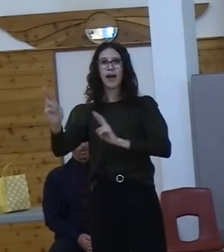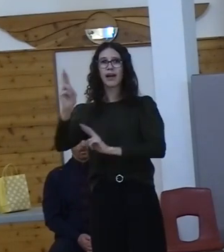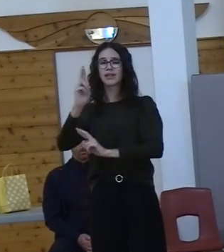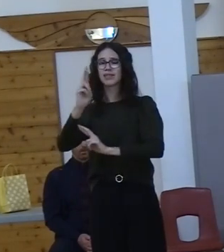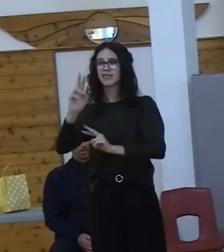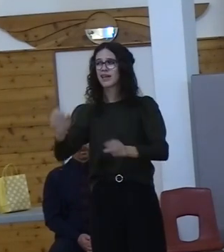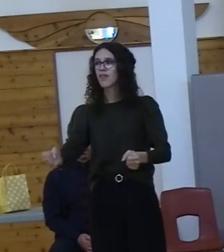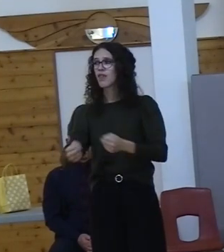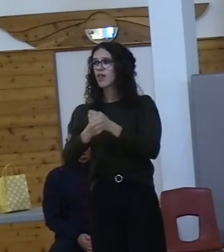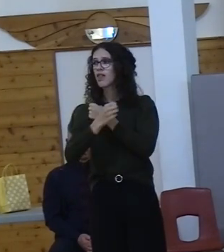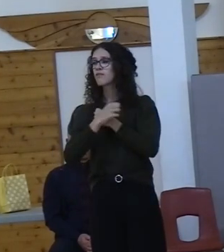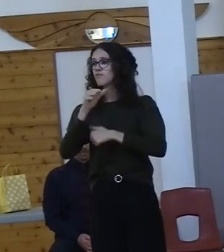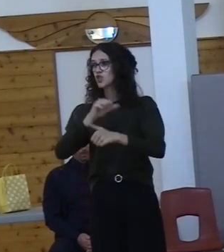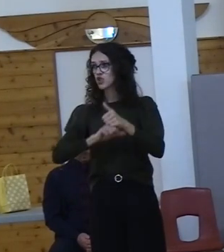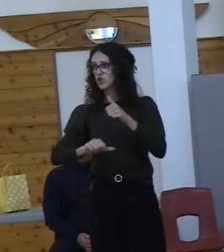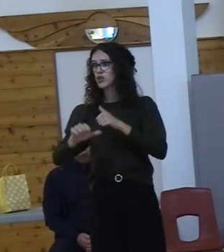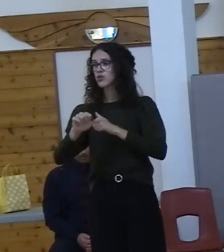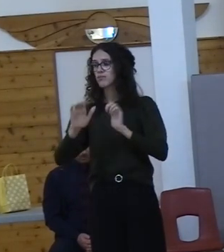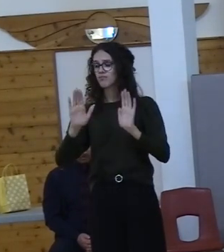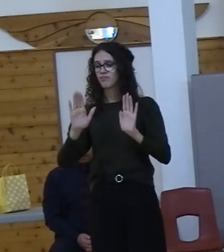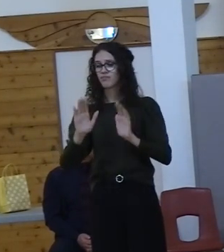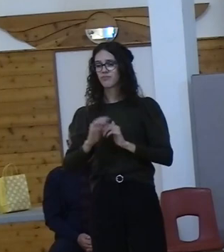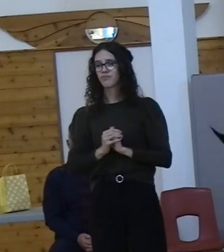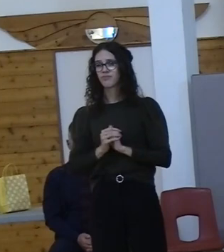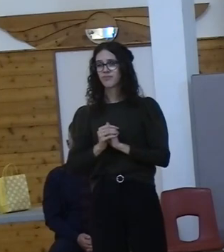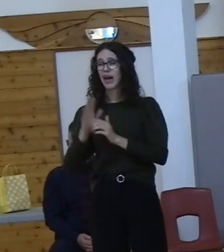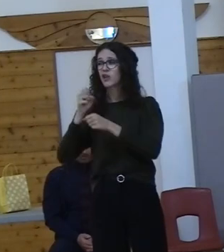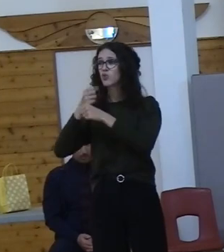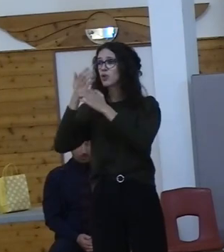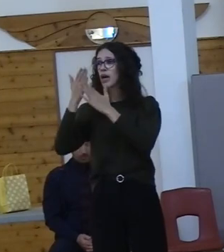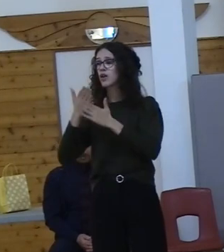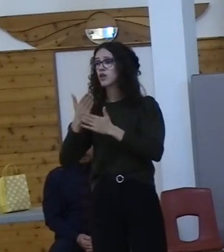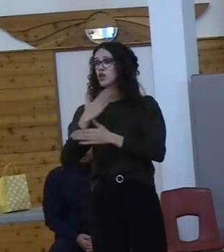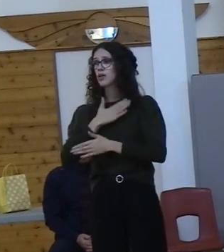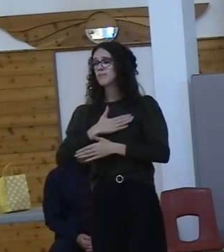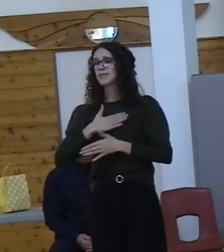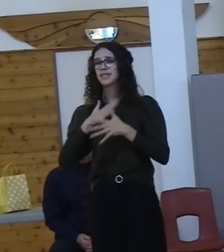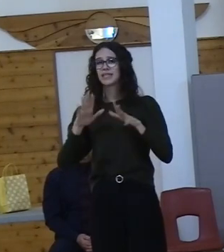If I have forgotten anything greater, please accept them in my sound prayers.